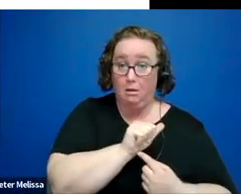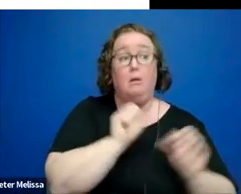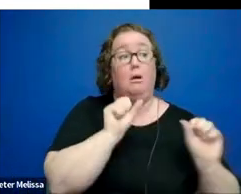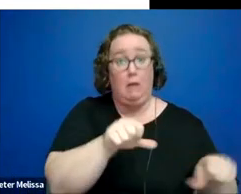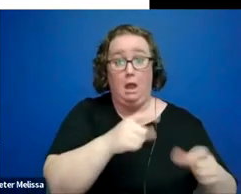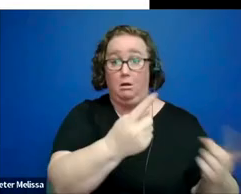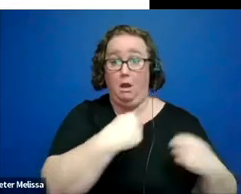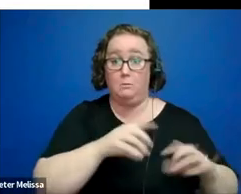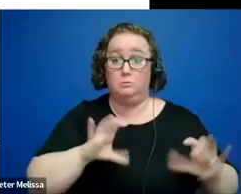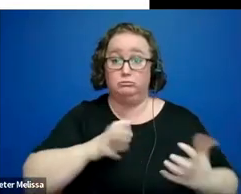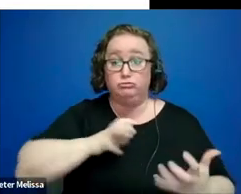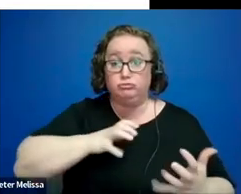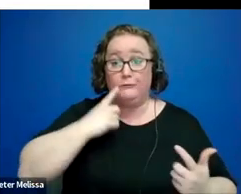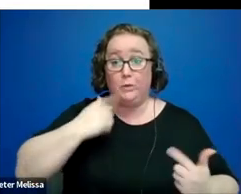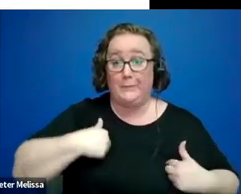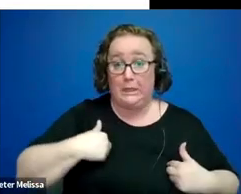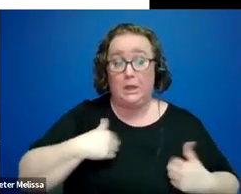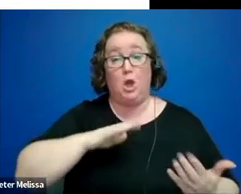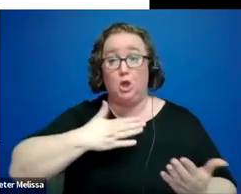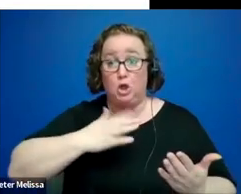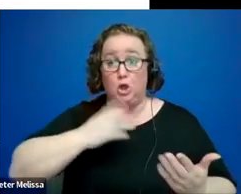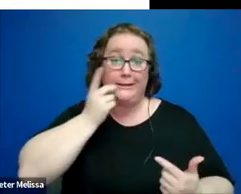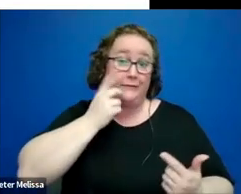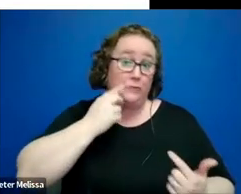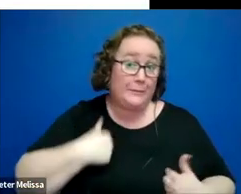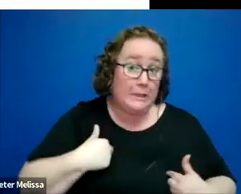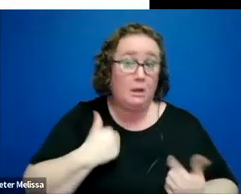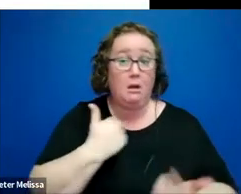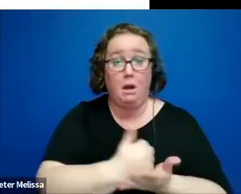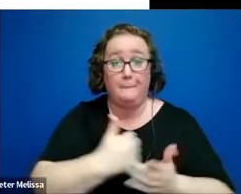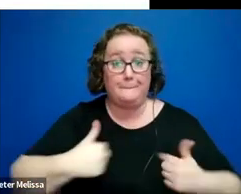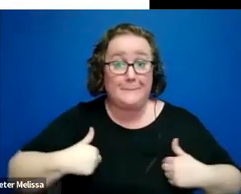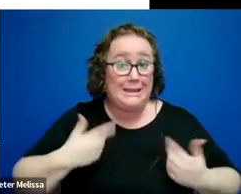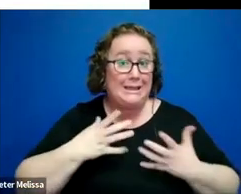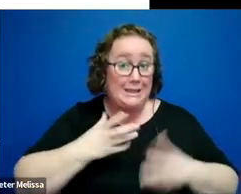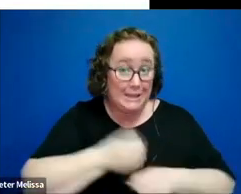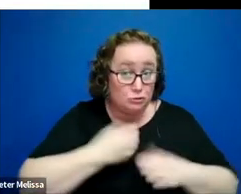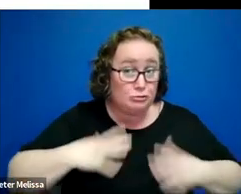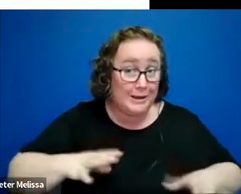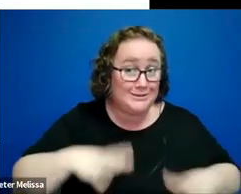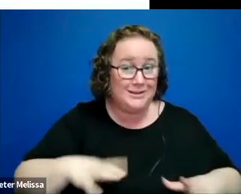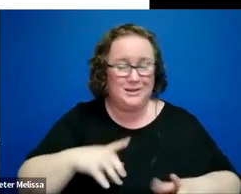They could cook me dinner. They could help me get dressed. But could they help my daughter?